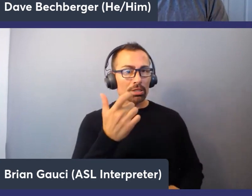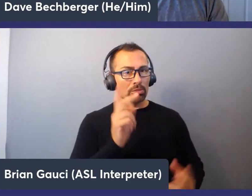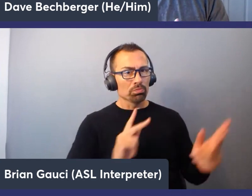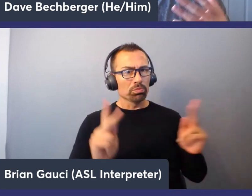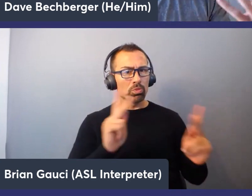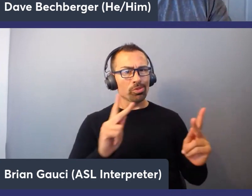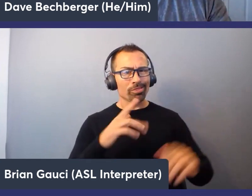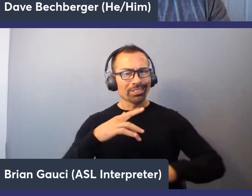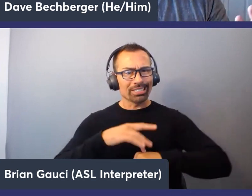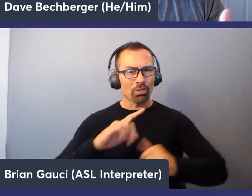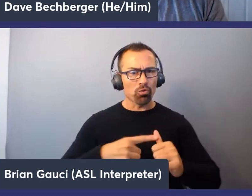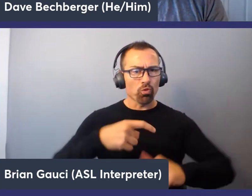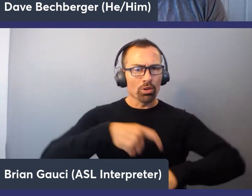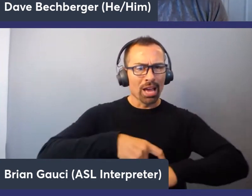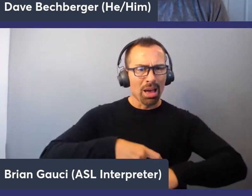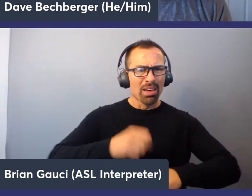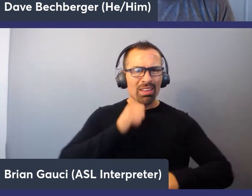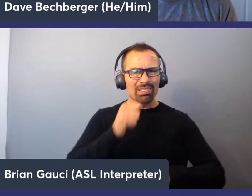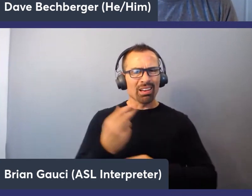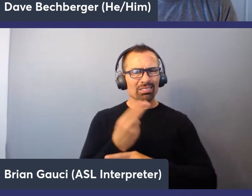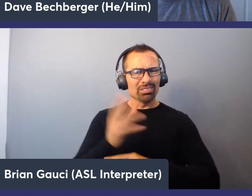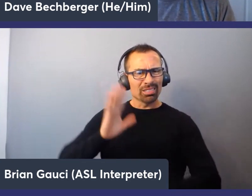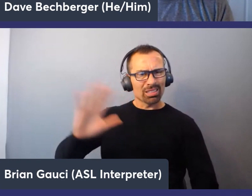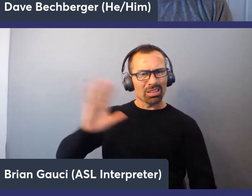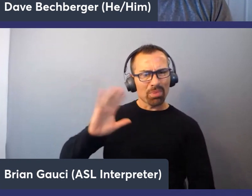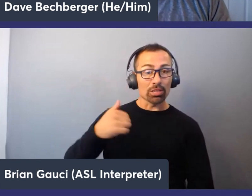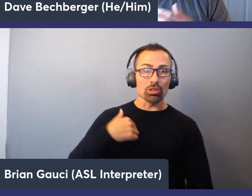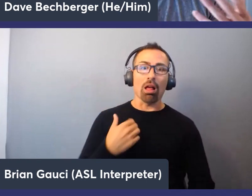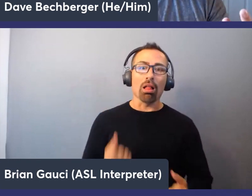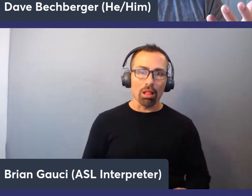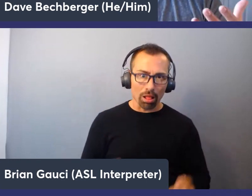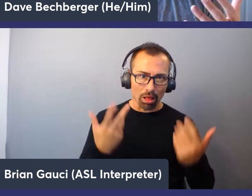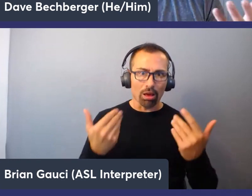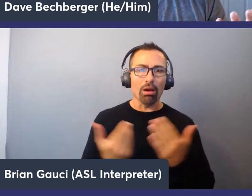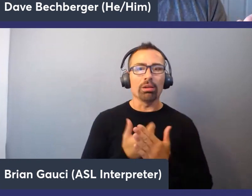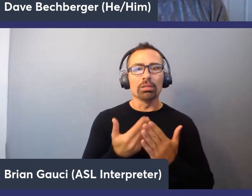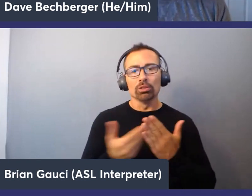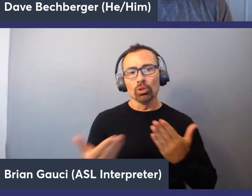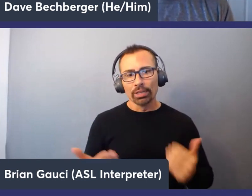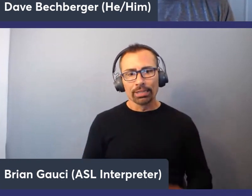where there's a lot of new things, they have to learn the sequel inspired nature of it,